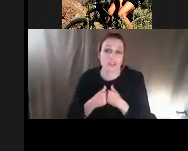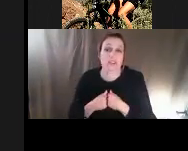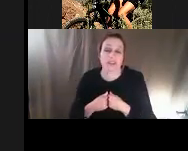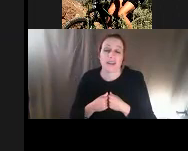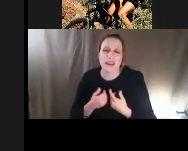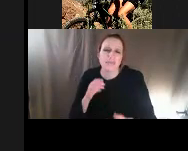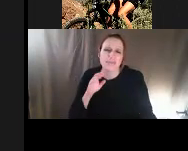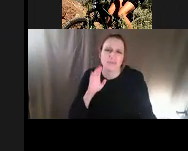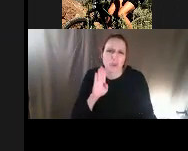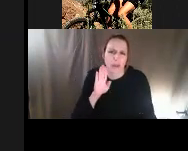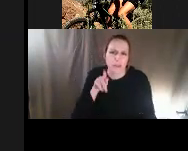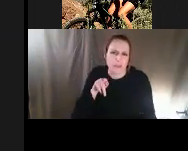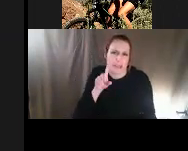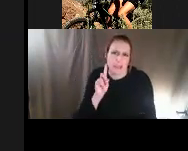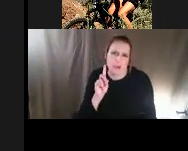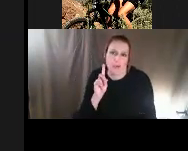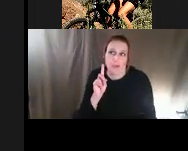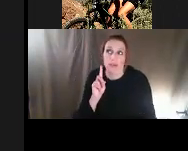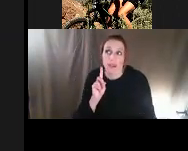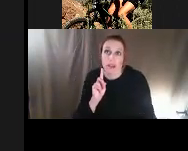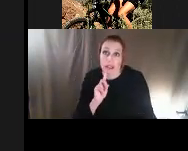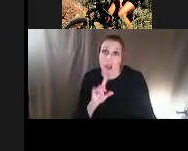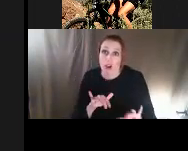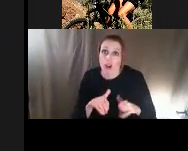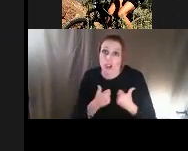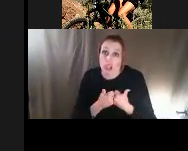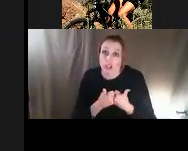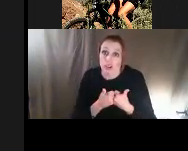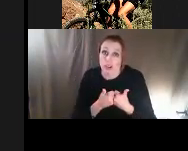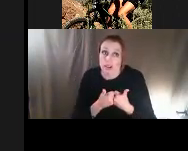disorders period, are challenging. If you add some cultural distinctness, you're not